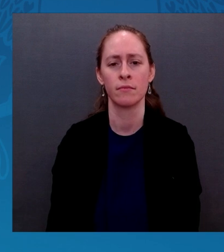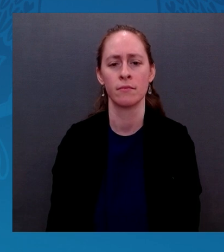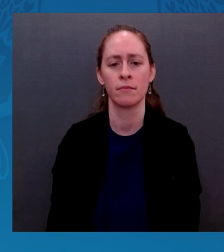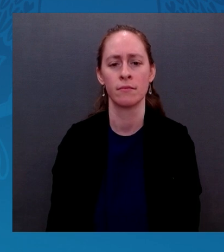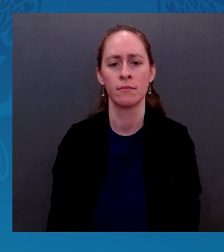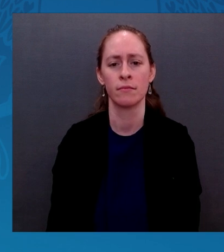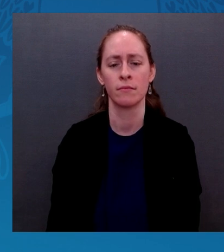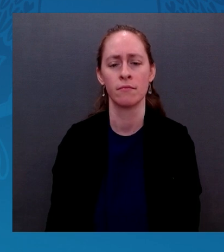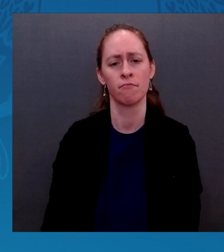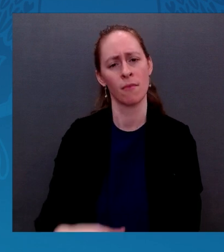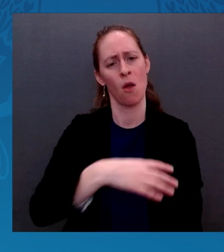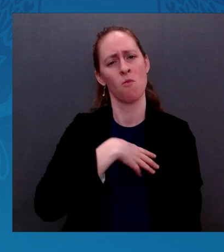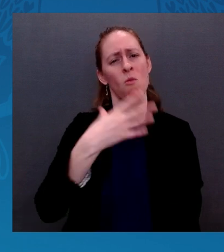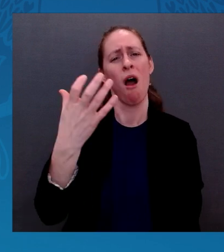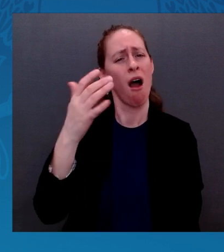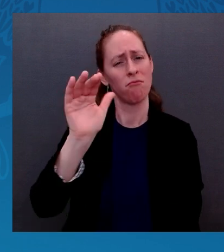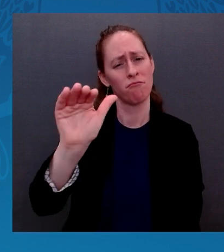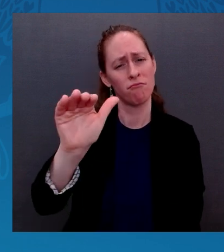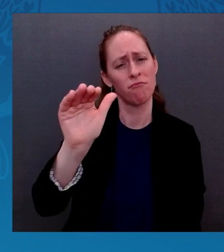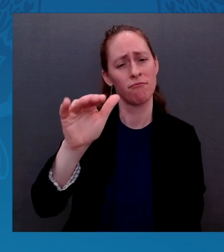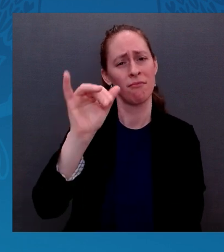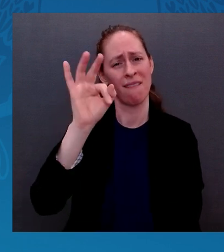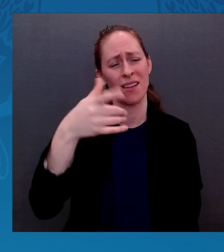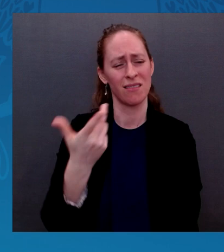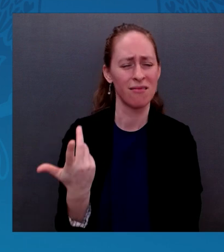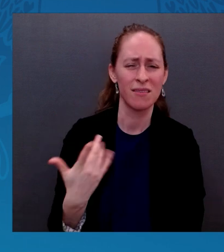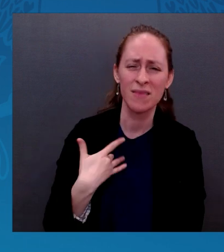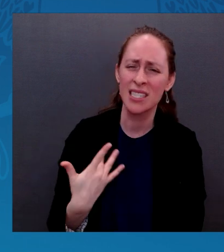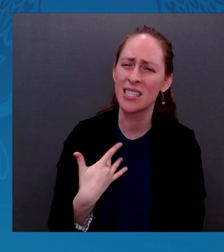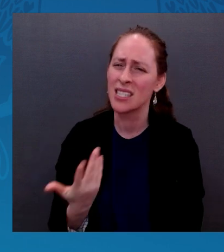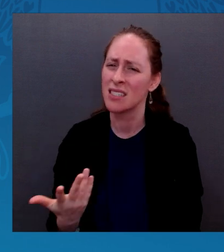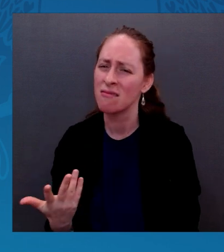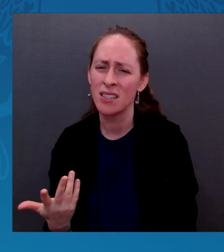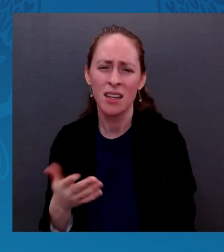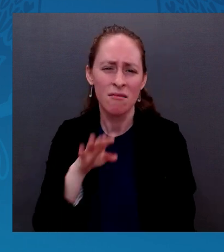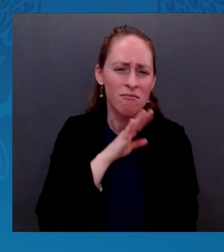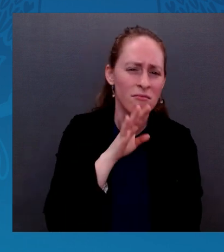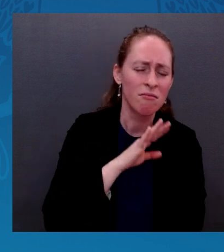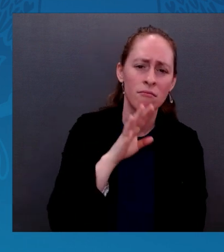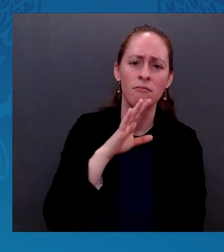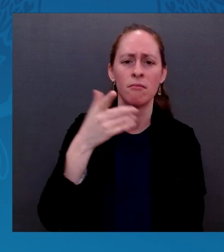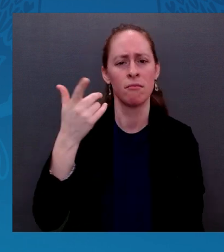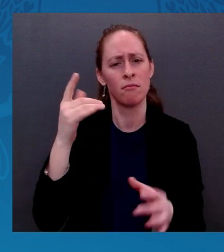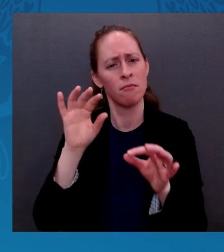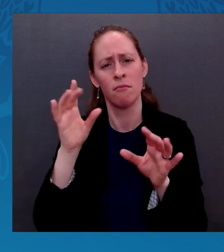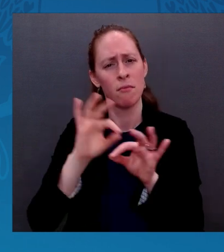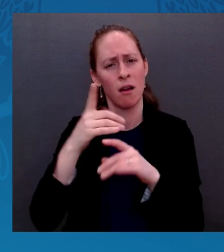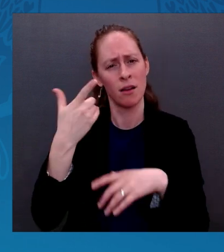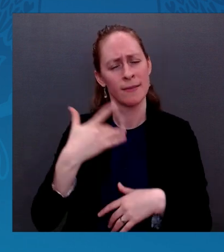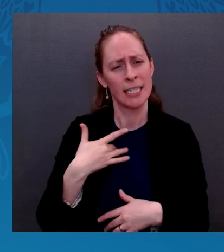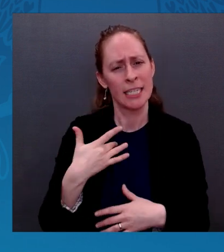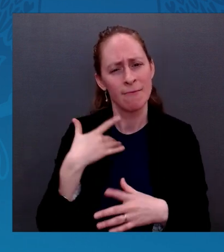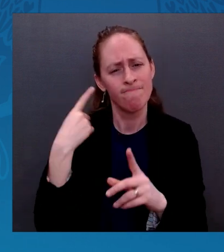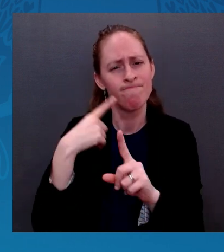but with great purpose and courage, it matters and it makes a difference. You all are role models for community leaders